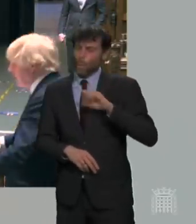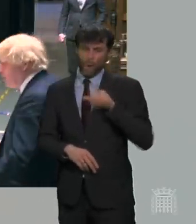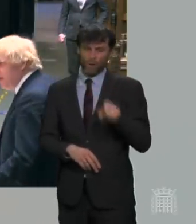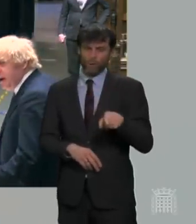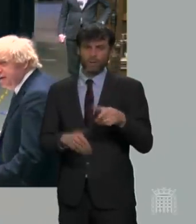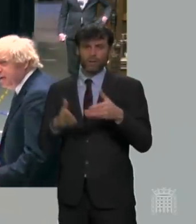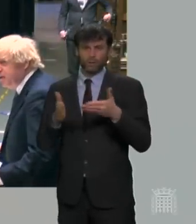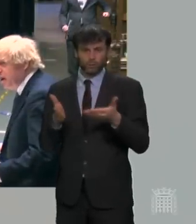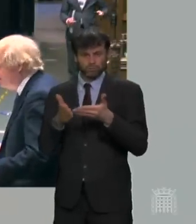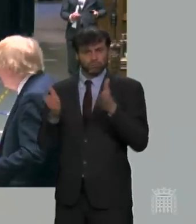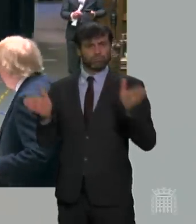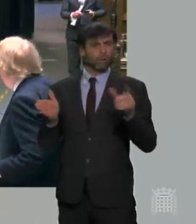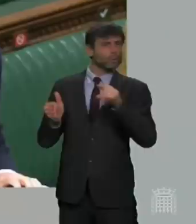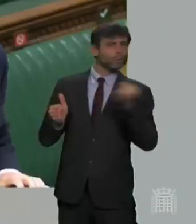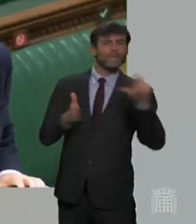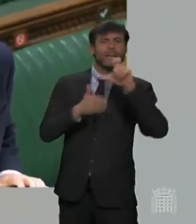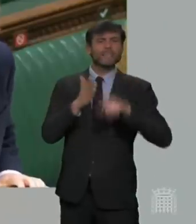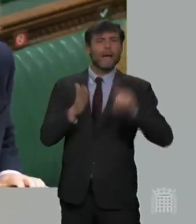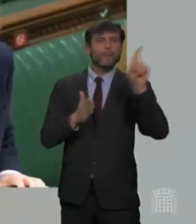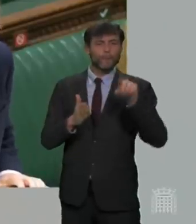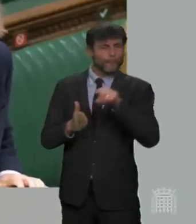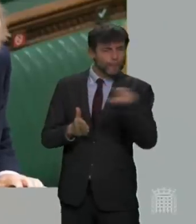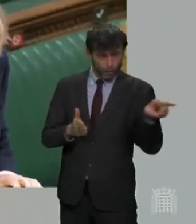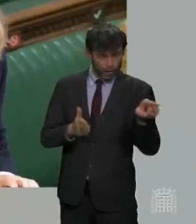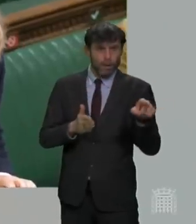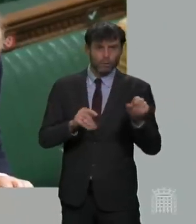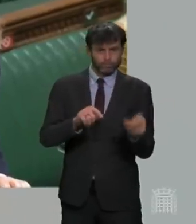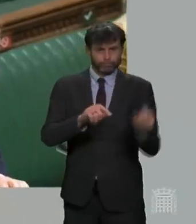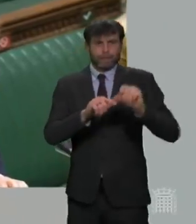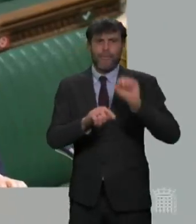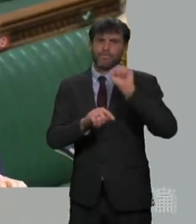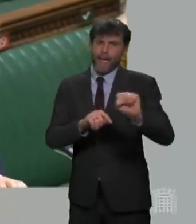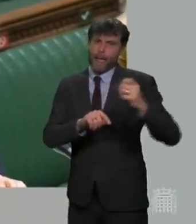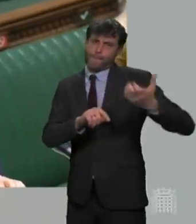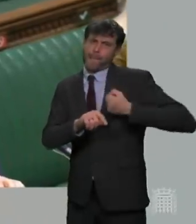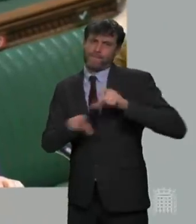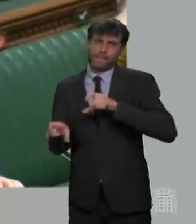Throughout the pandemic we have done whatever we can to look after people throughout the country,